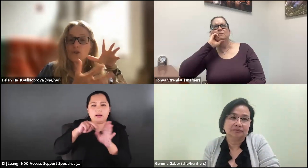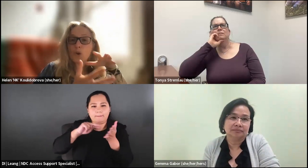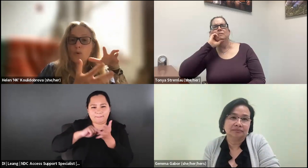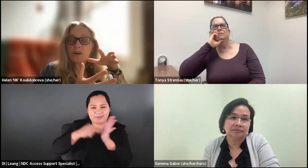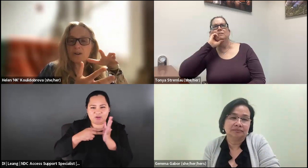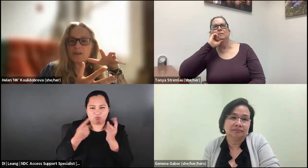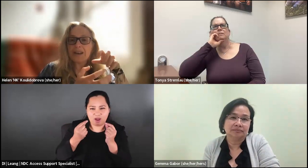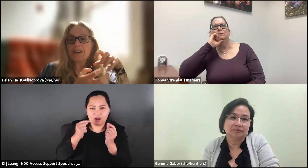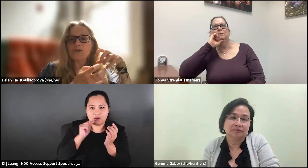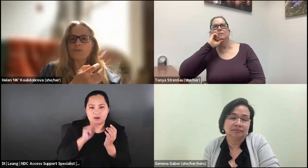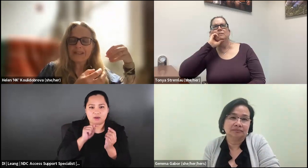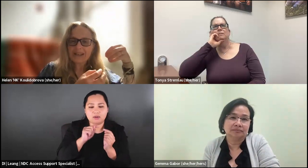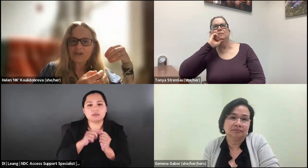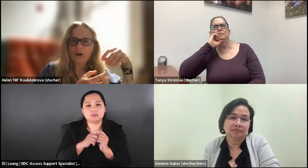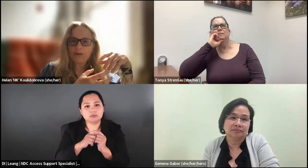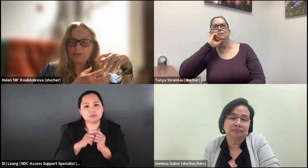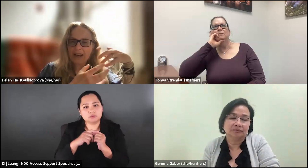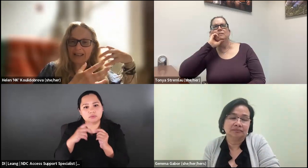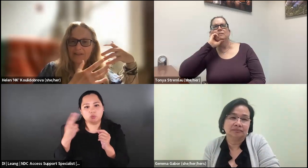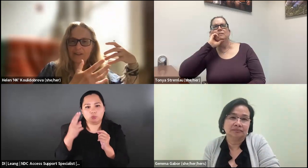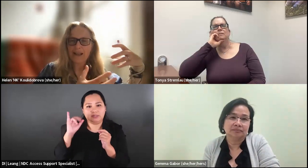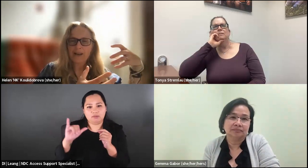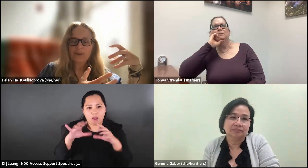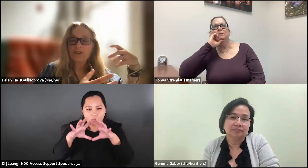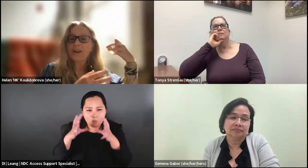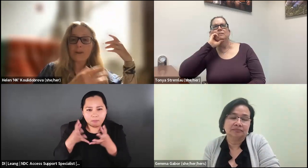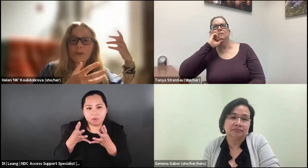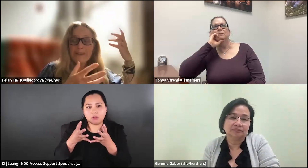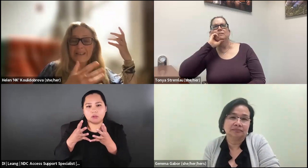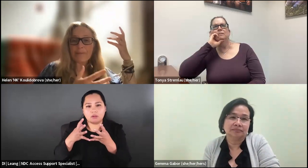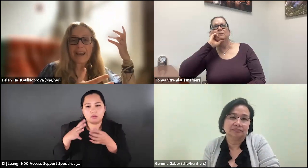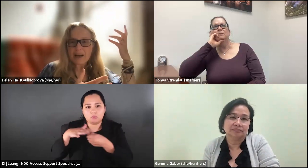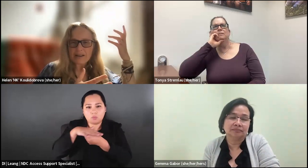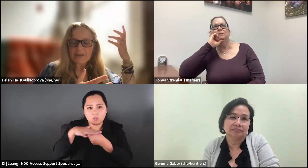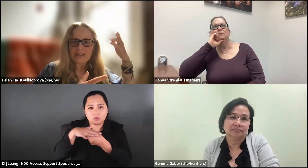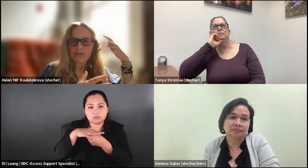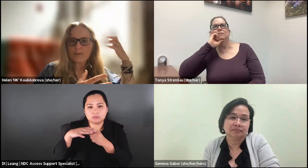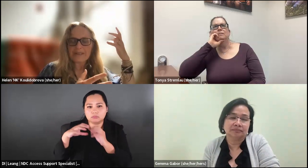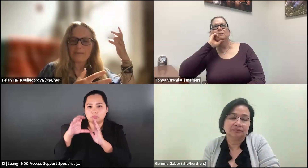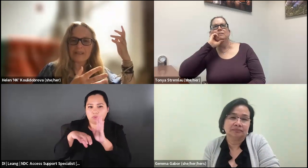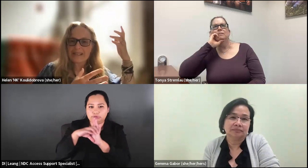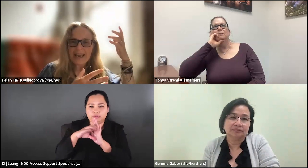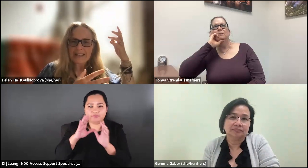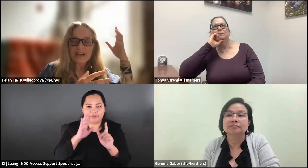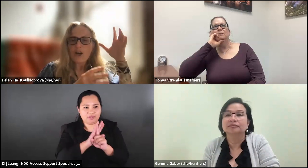as local characteristics of any given language. Now, there will be some errors. And there will be some mistakes.